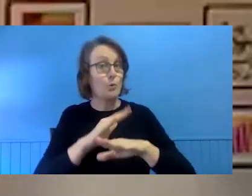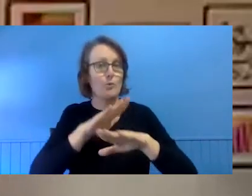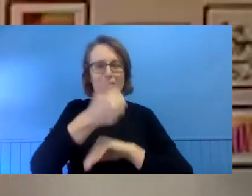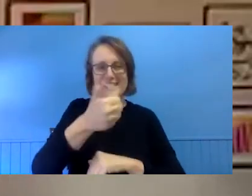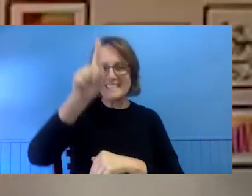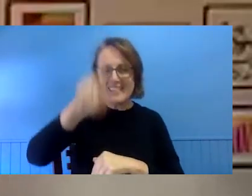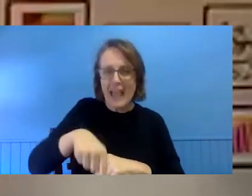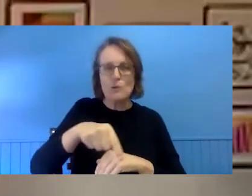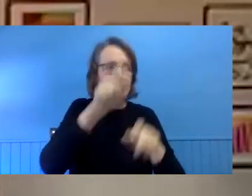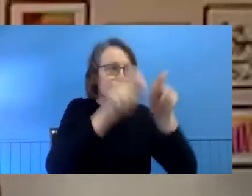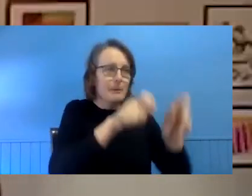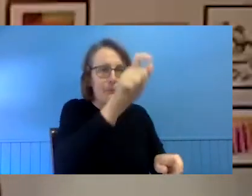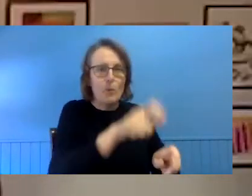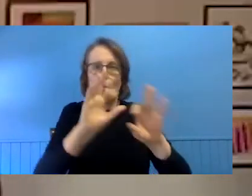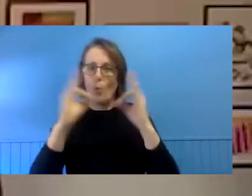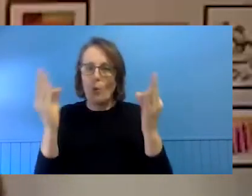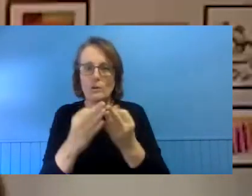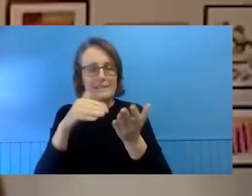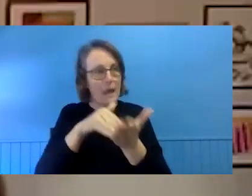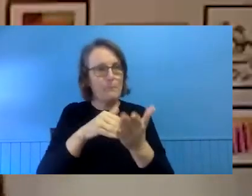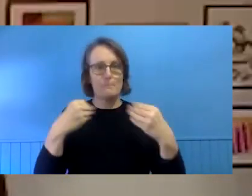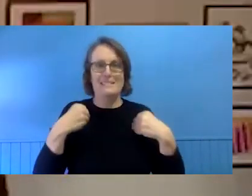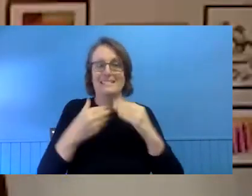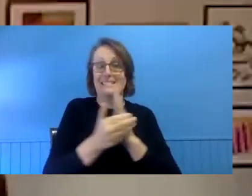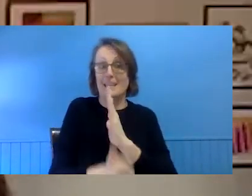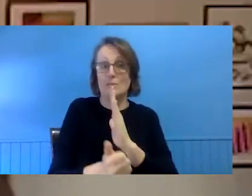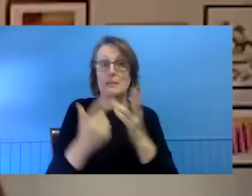them become more entrepreneurial. If you haven't already, I highly